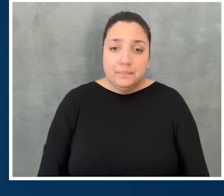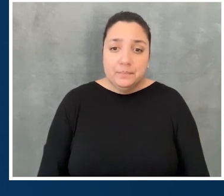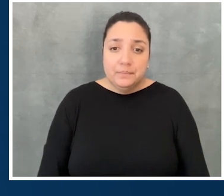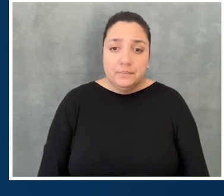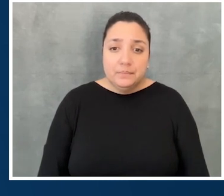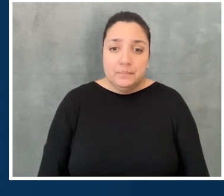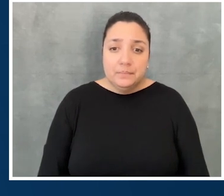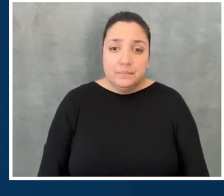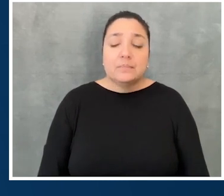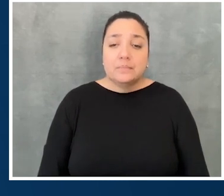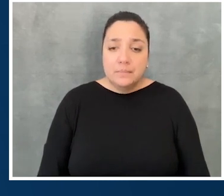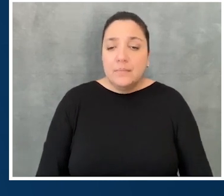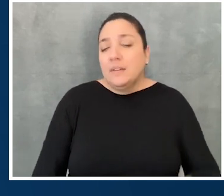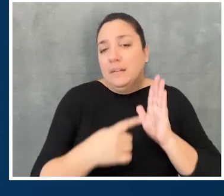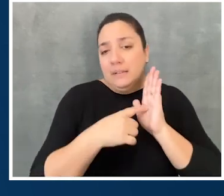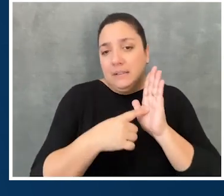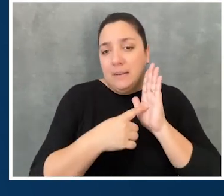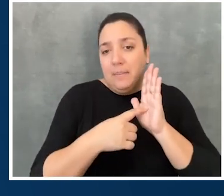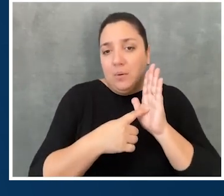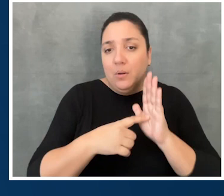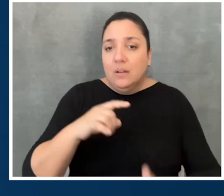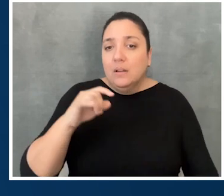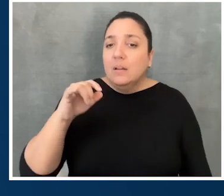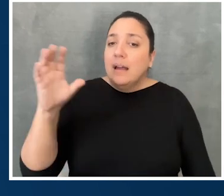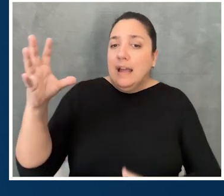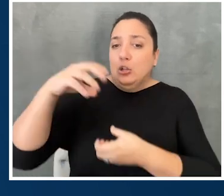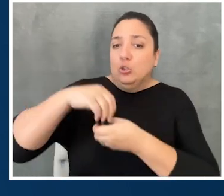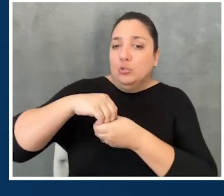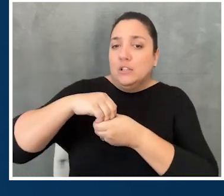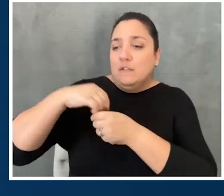Inclusive generation Equality Collective focuses specifically on that